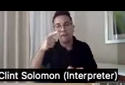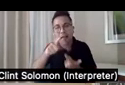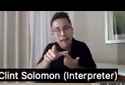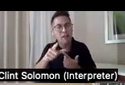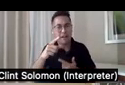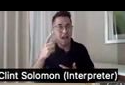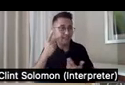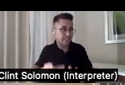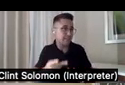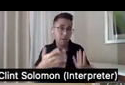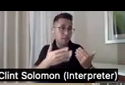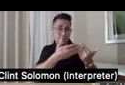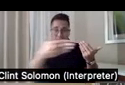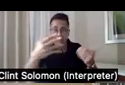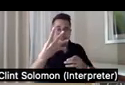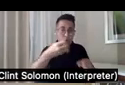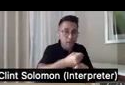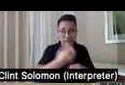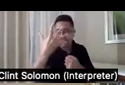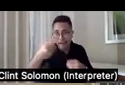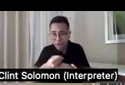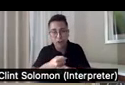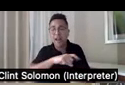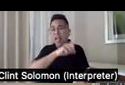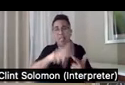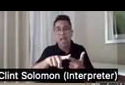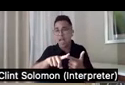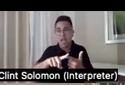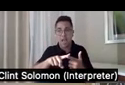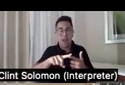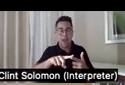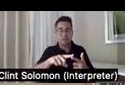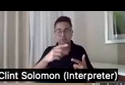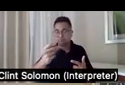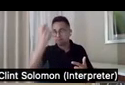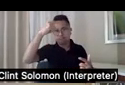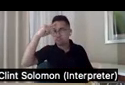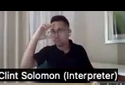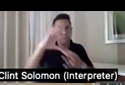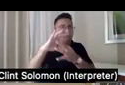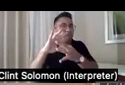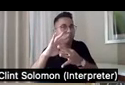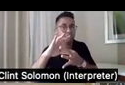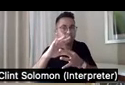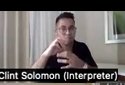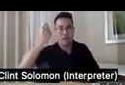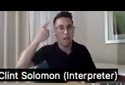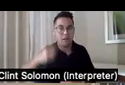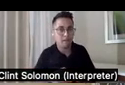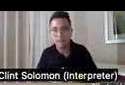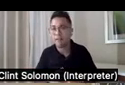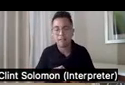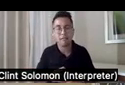might go by and then that symbolic quality clicks cognitively and then they they move very rapidly